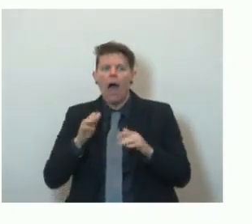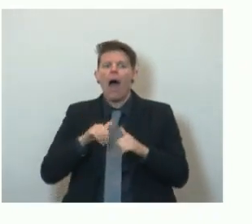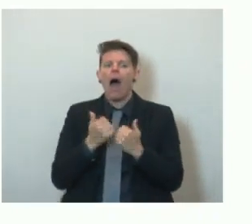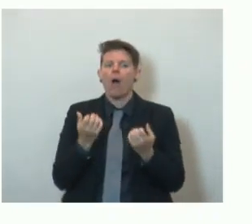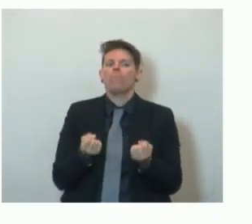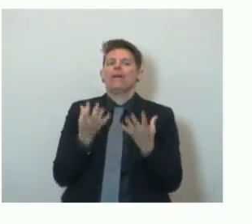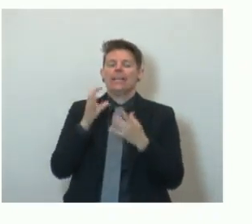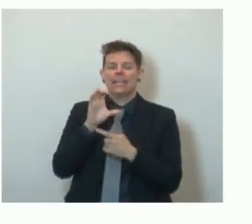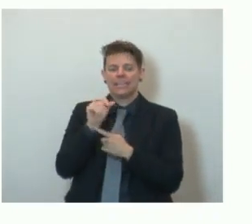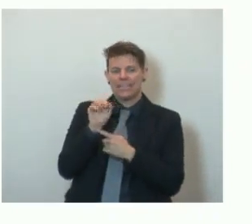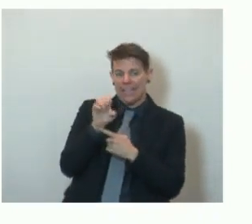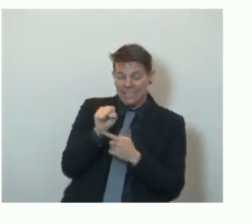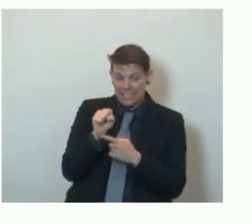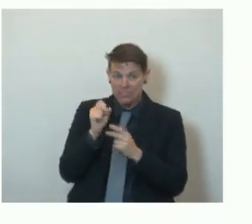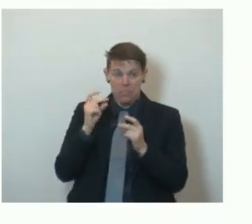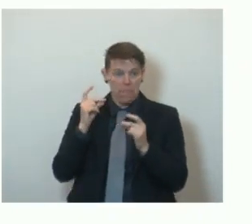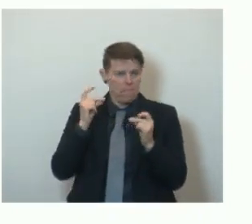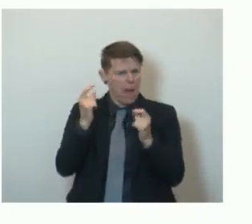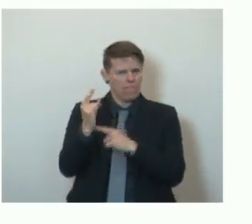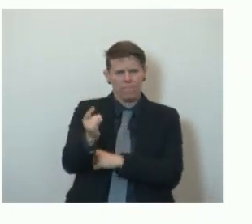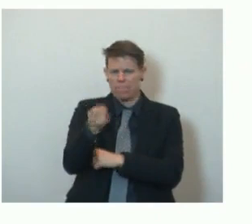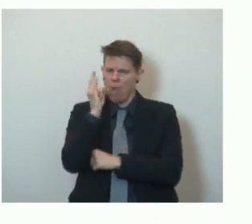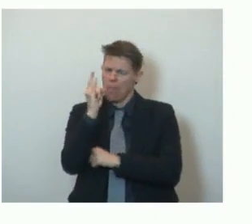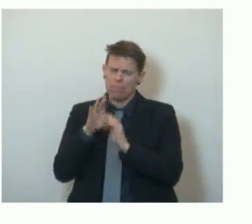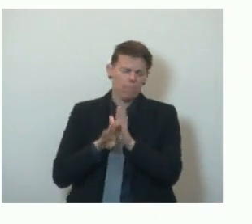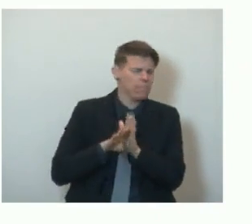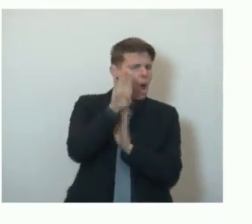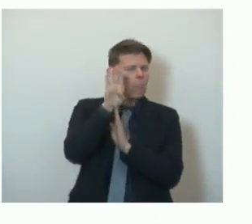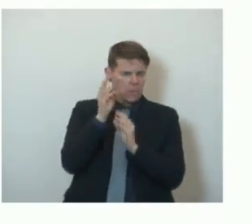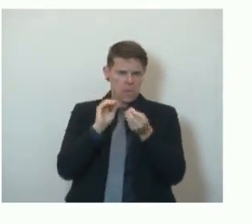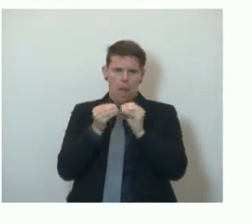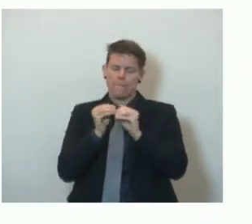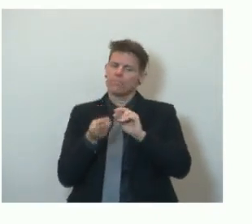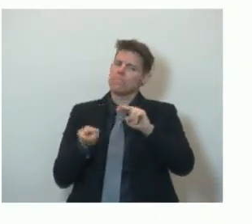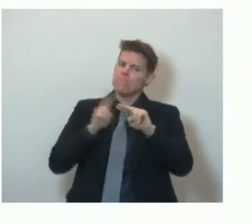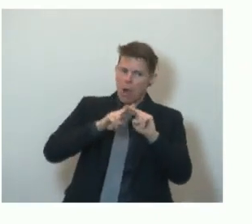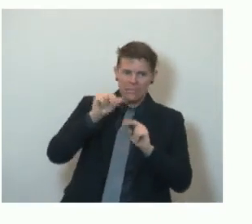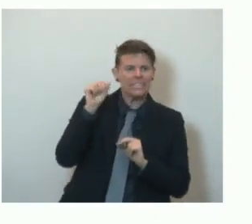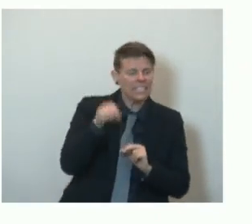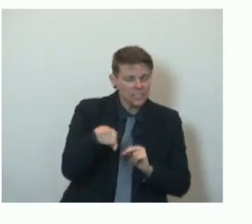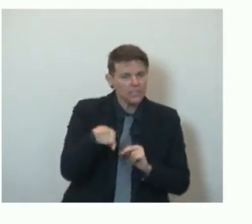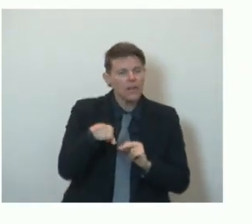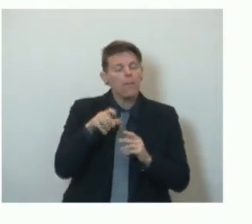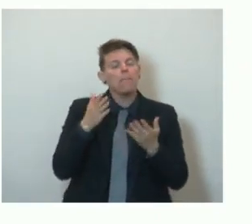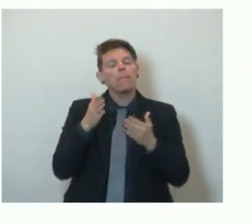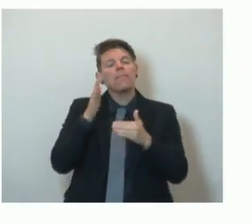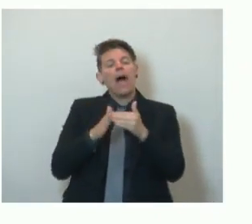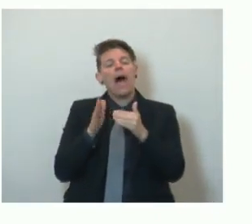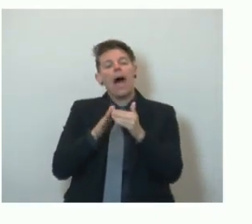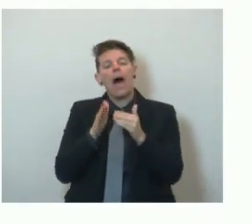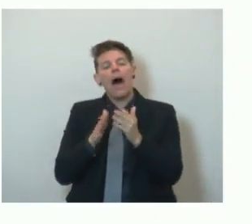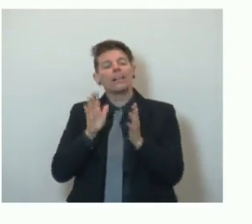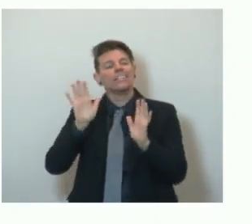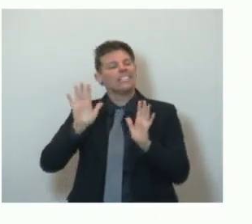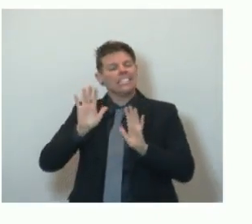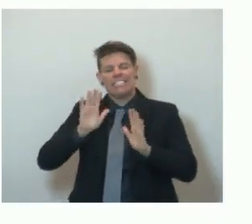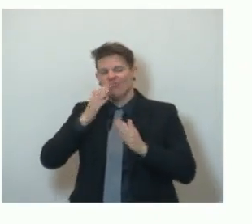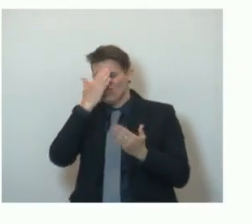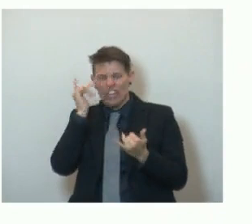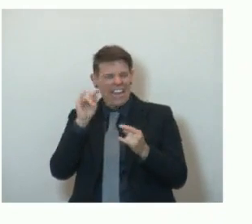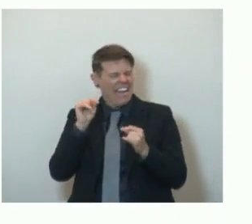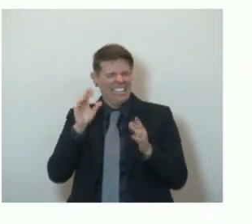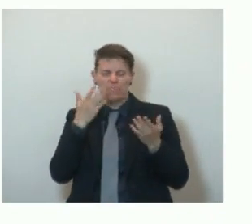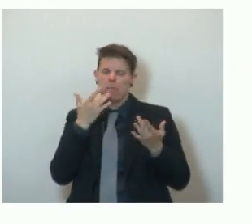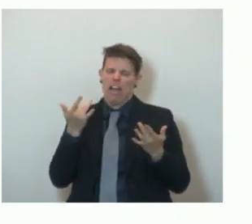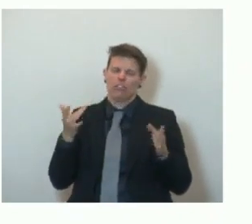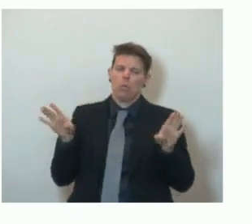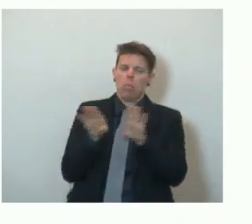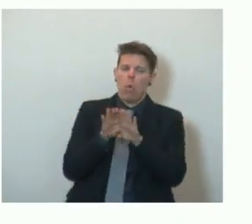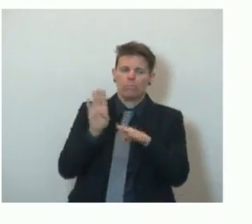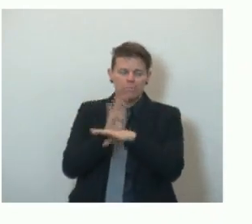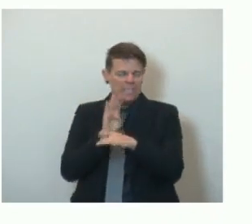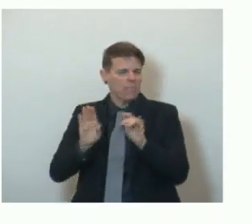TOP CURVE AND JUST SUBSTITUTE SUBSTITUTE IT FOR THE NUMBER OF CASES, BUT WE GET AN IMMEDIATE SPIKE AND THEN AT THE TOP OF THAT SPIKE WE HAVE ANOTHER PRESS CONFERENCE AND WE TELL YOU WE